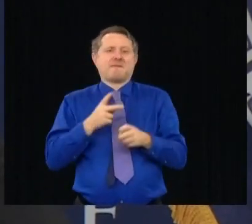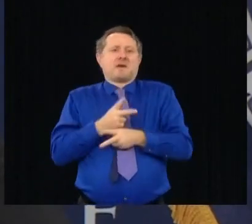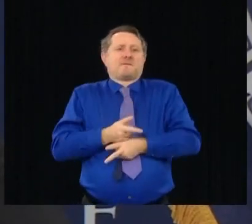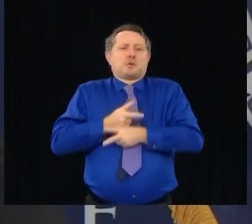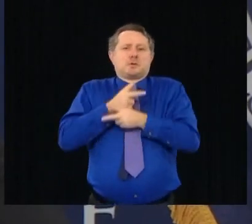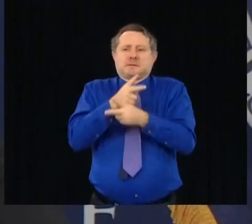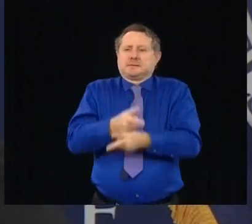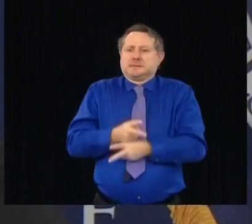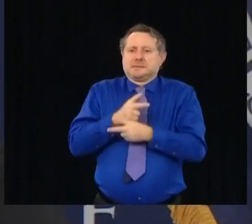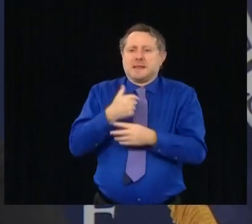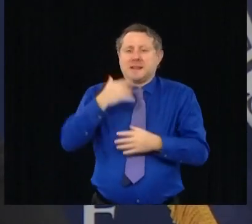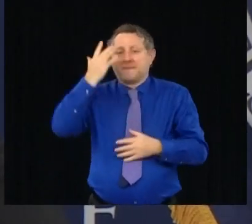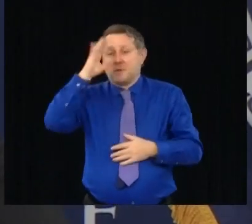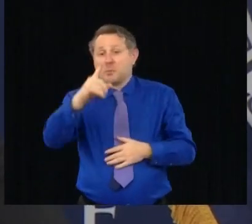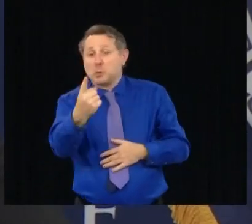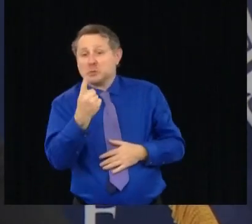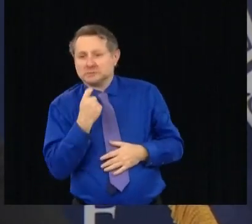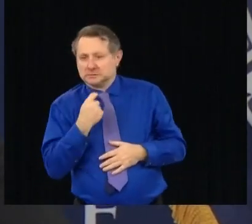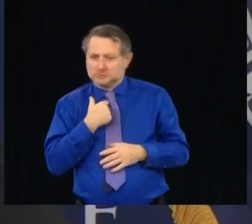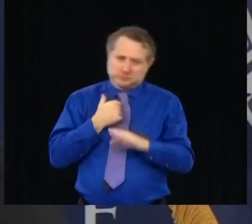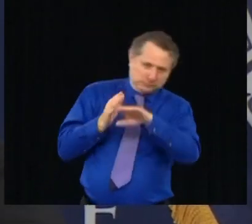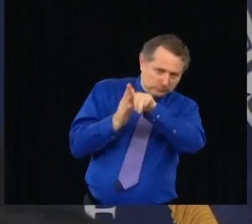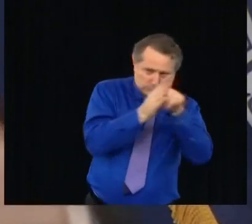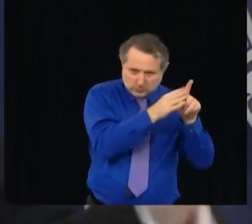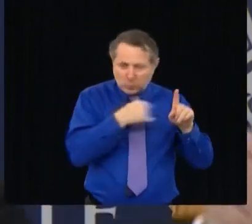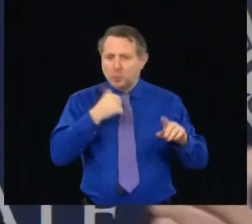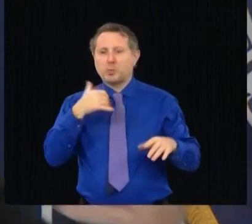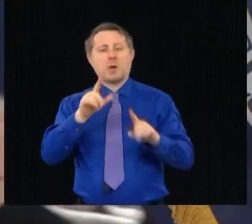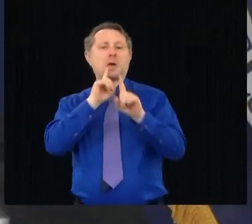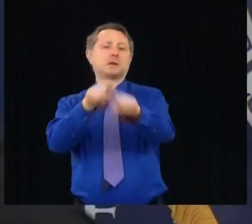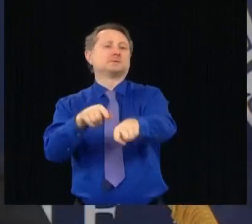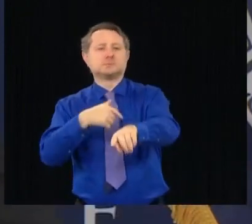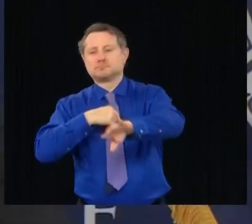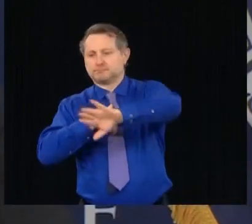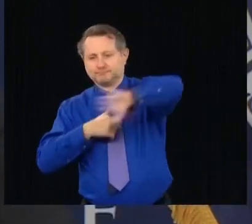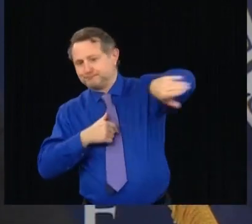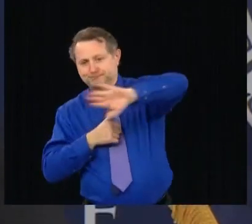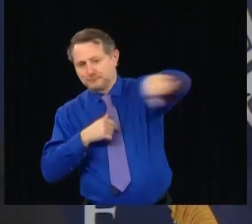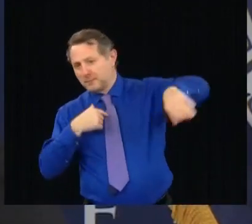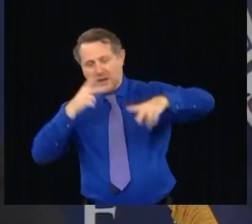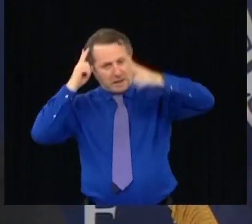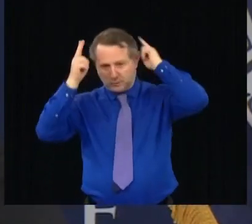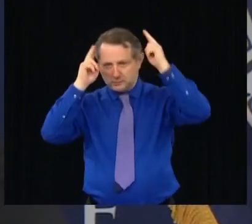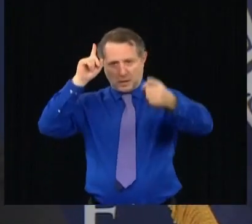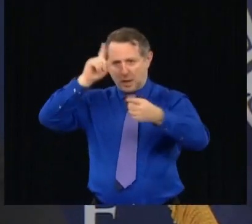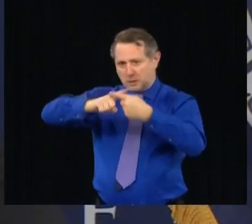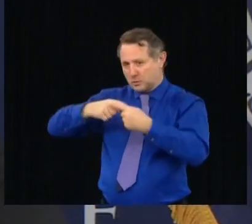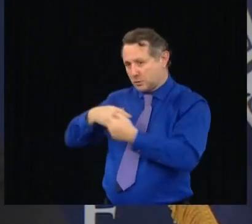A HAIRSTYLIST I JUST DON'T KNOW WHERE A HAIRSTYLIST FALLS SO I'M